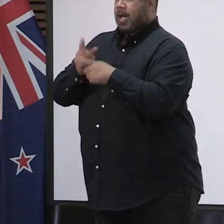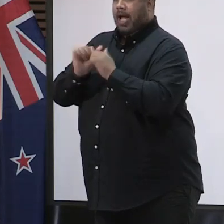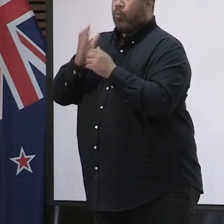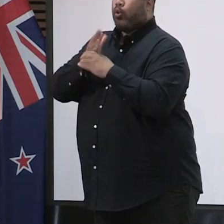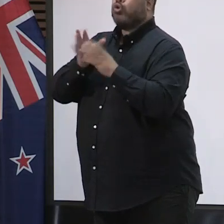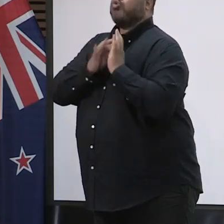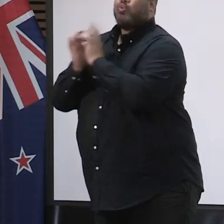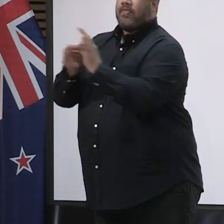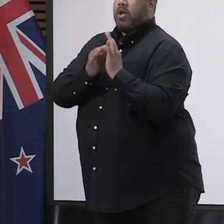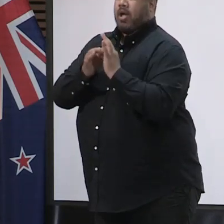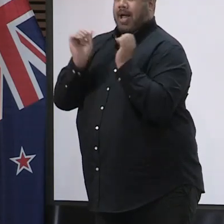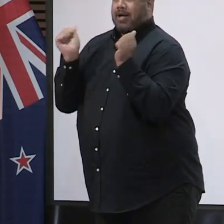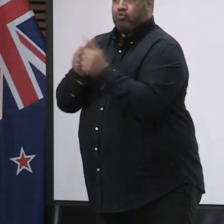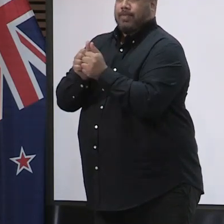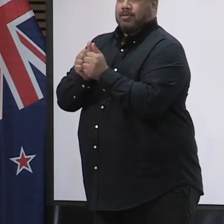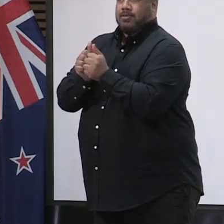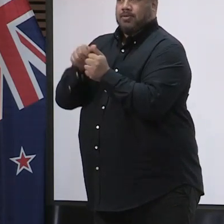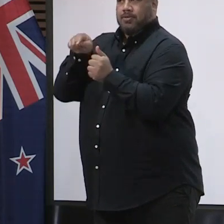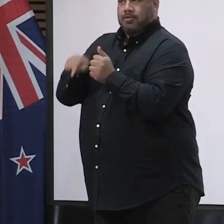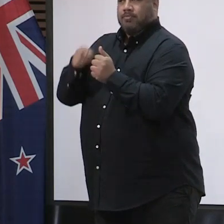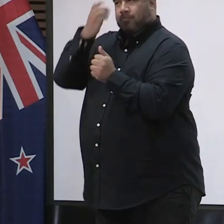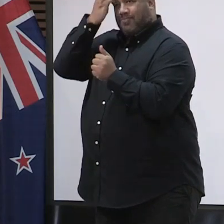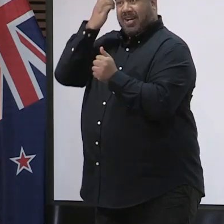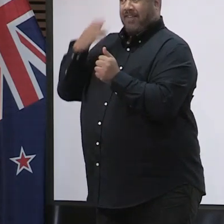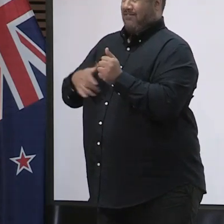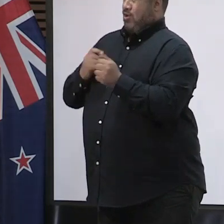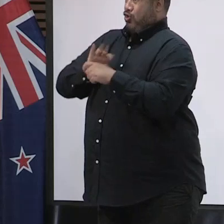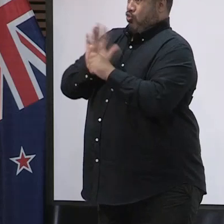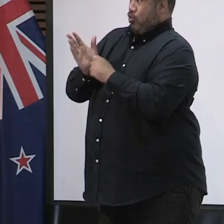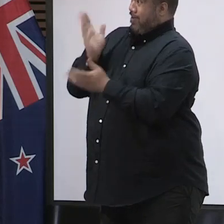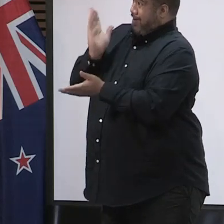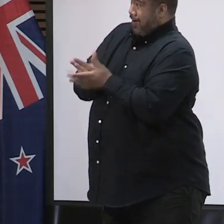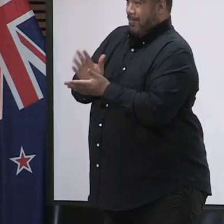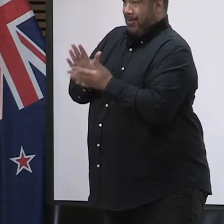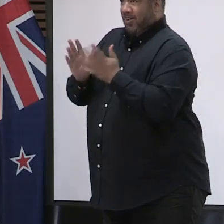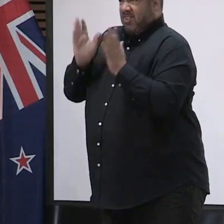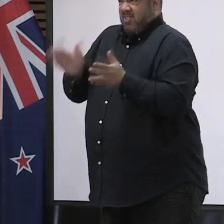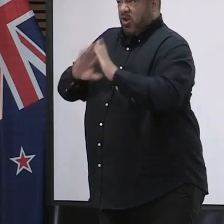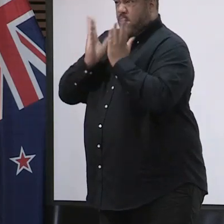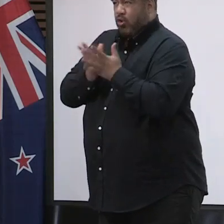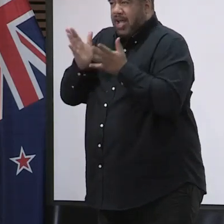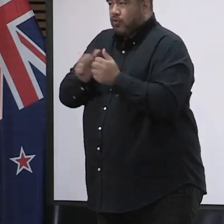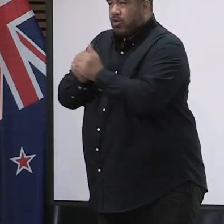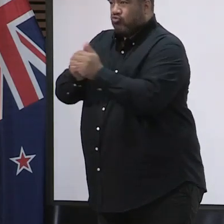states to actually agree on how they're going to act